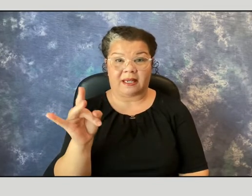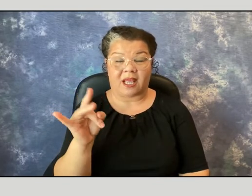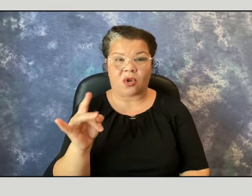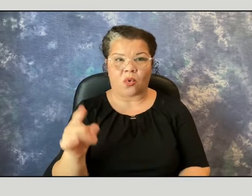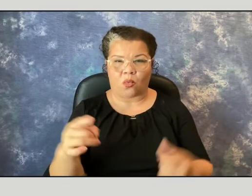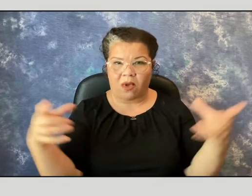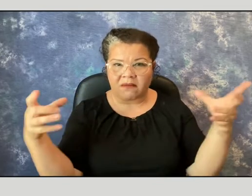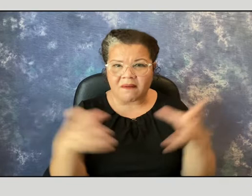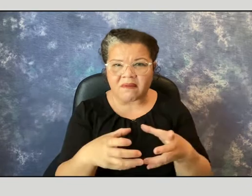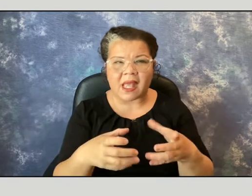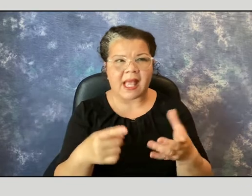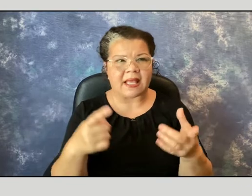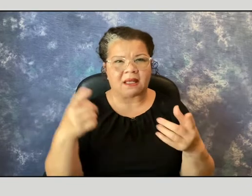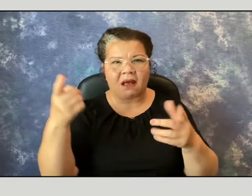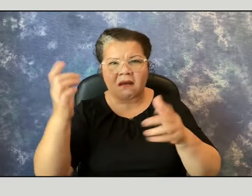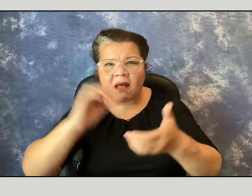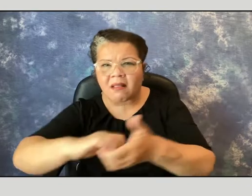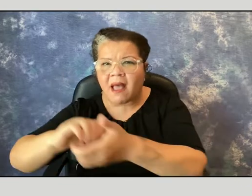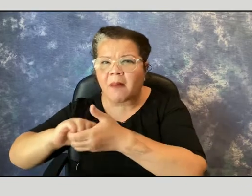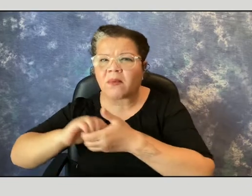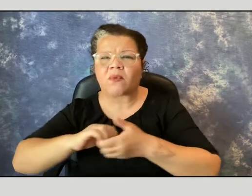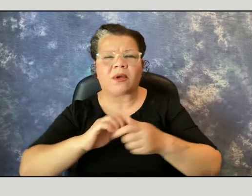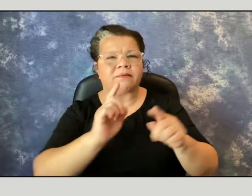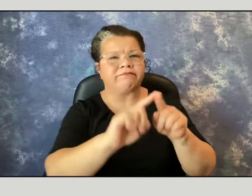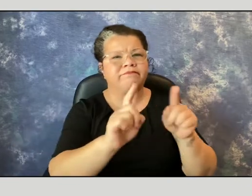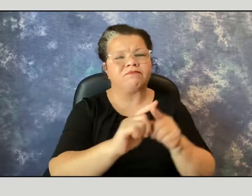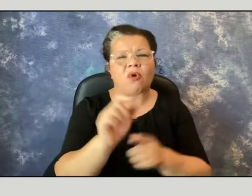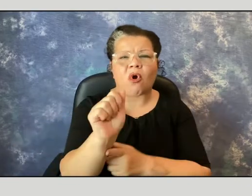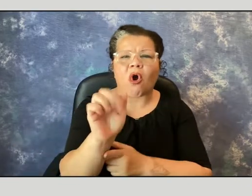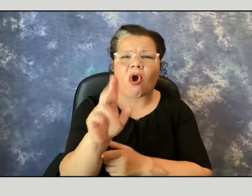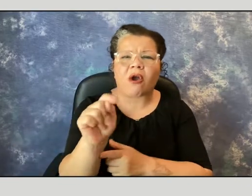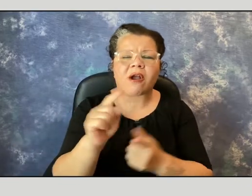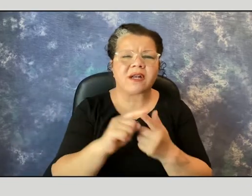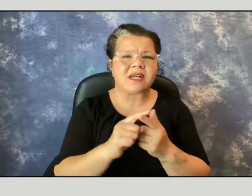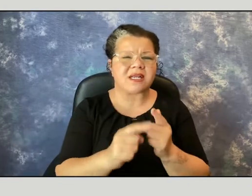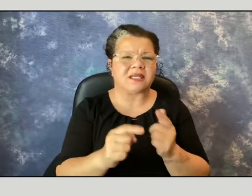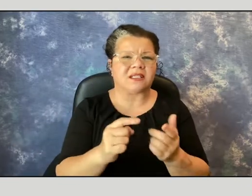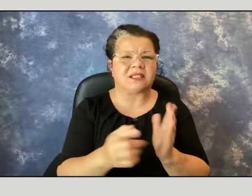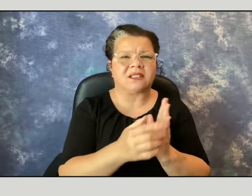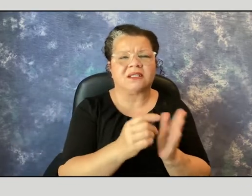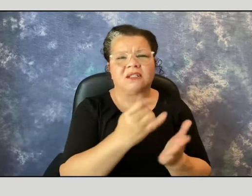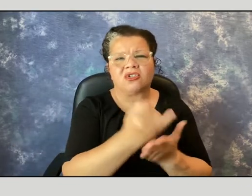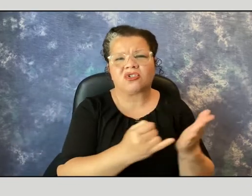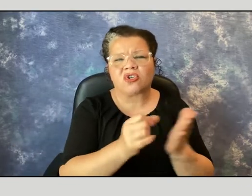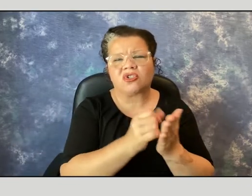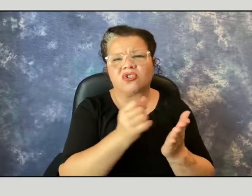with dozens and dozens of artists, scholars, funders, educators, and other leaders